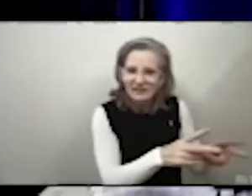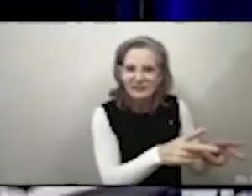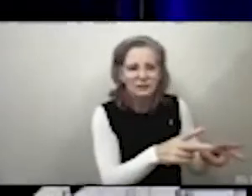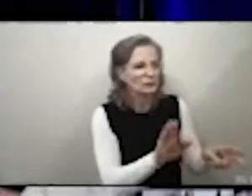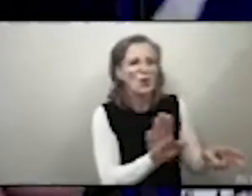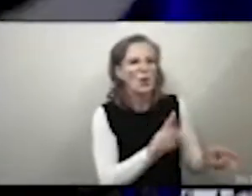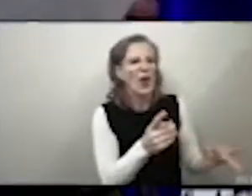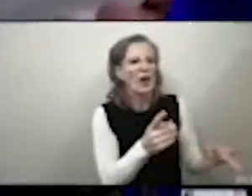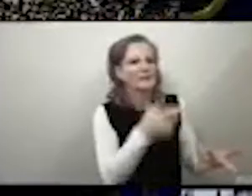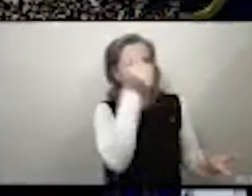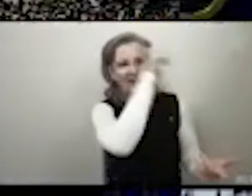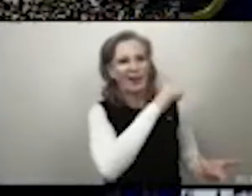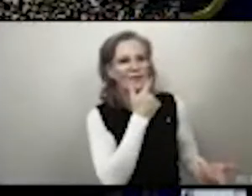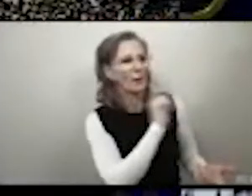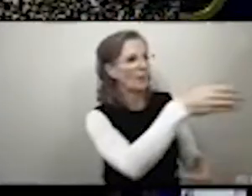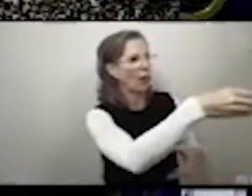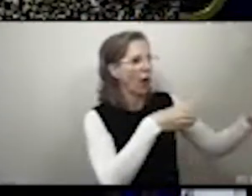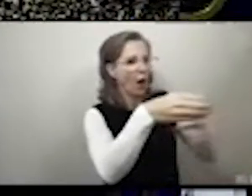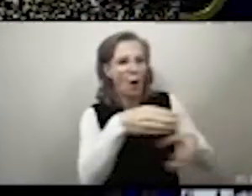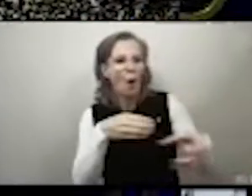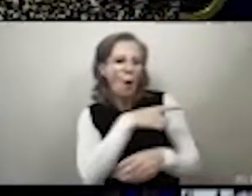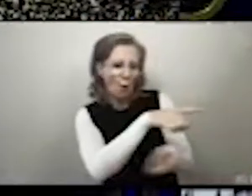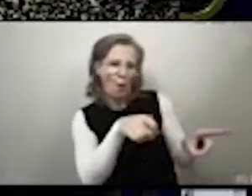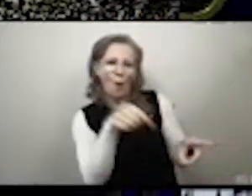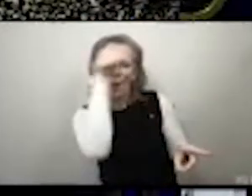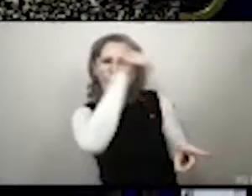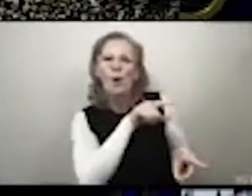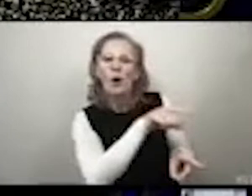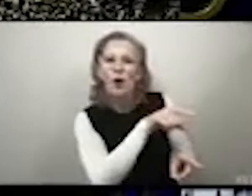degree, but you know, look at it in a different way, but actually bring it